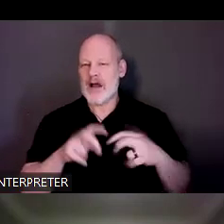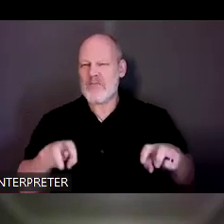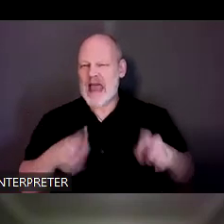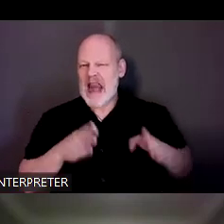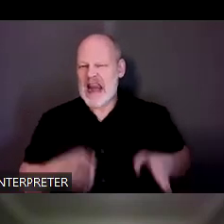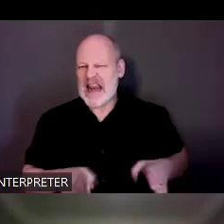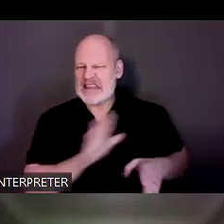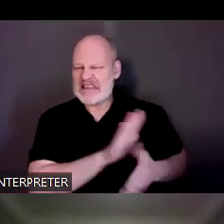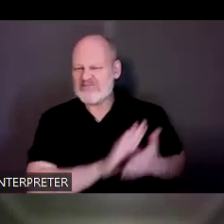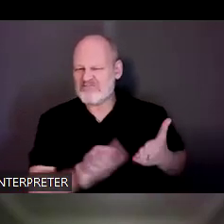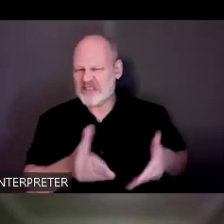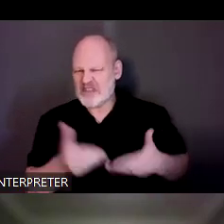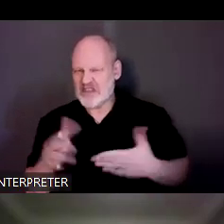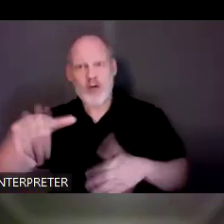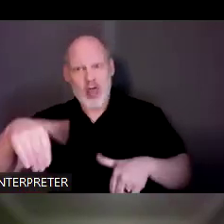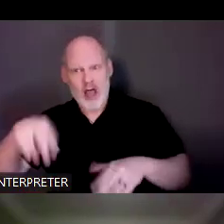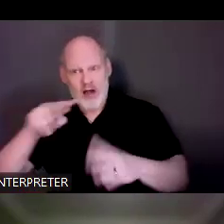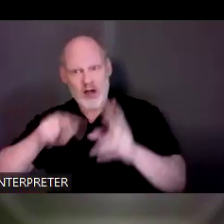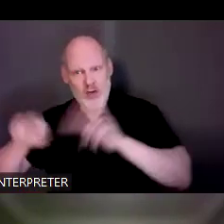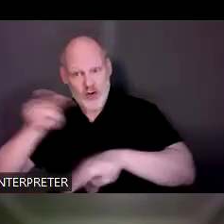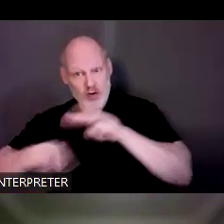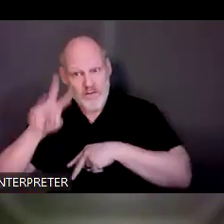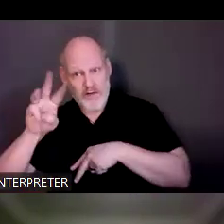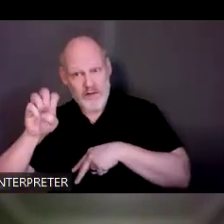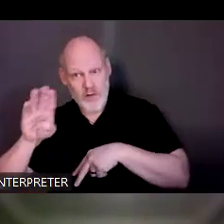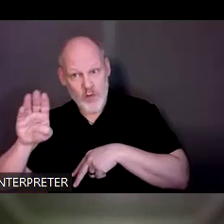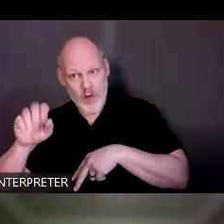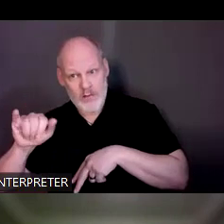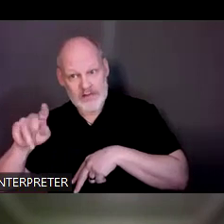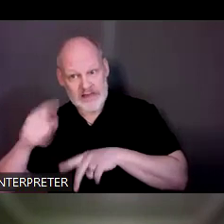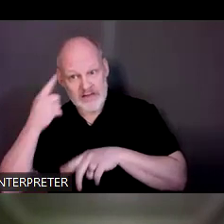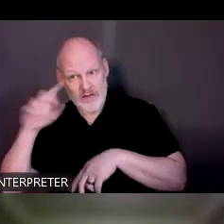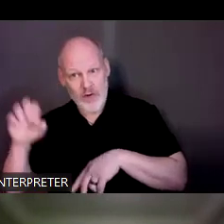out the opbi attendance website or attendance Works um lots of resources available there and